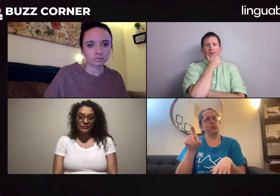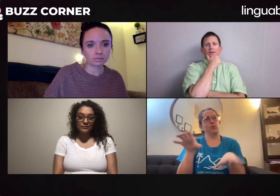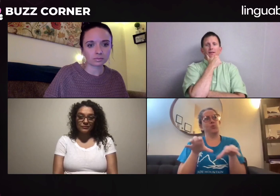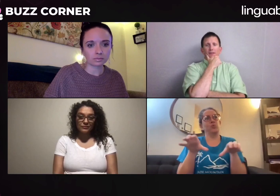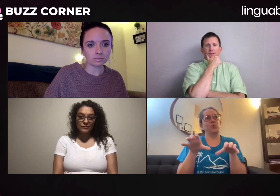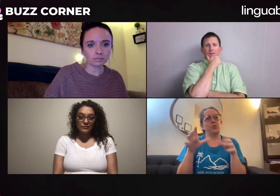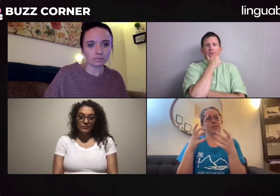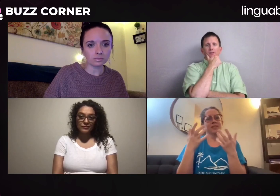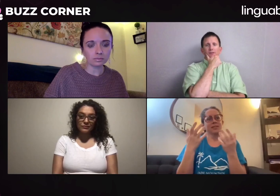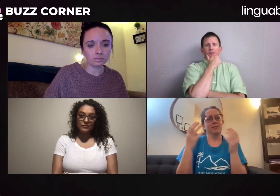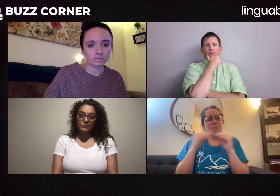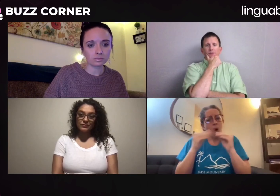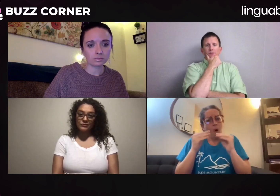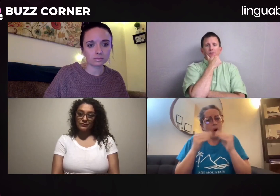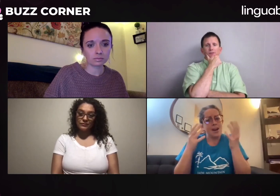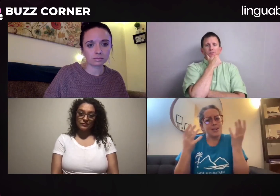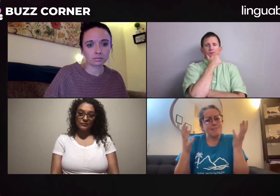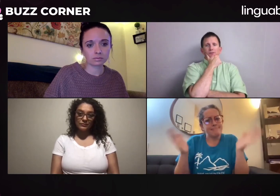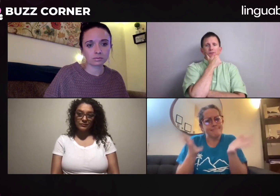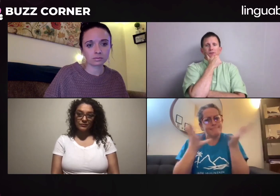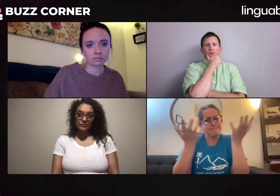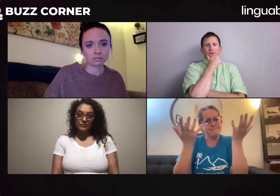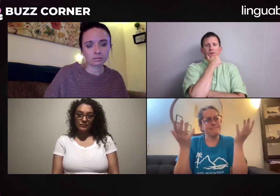And so the question is, is do you think interpreters should be